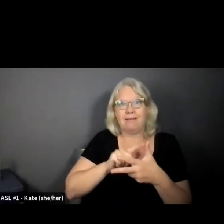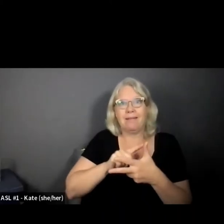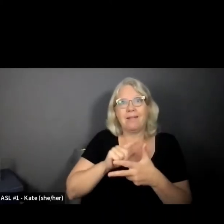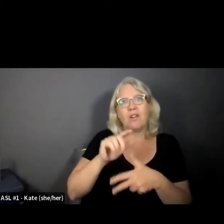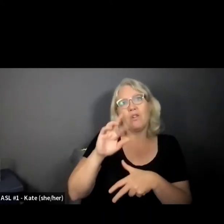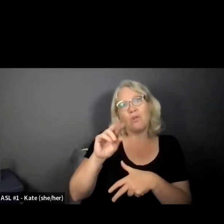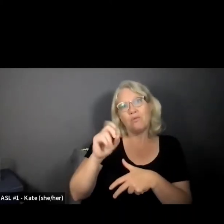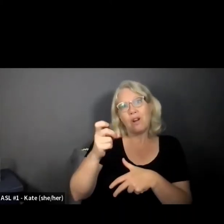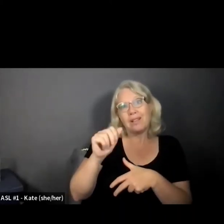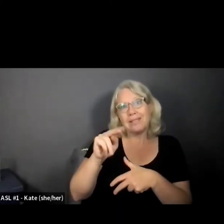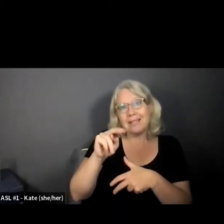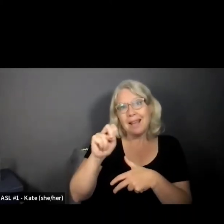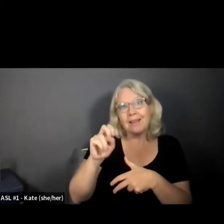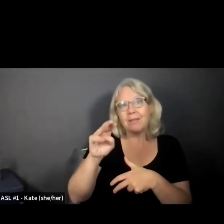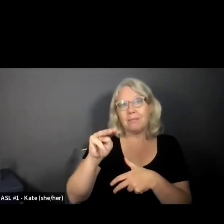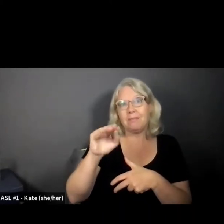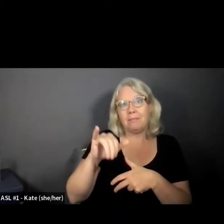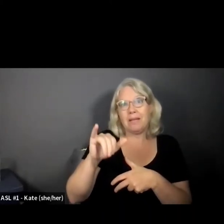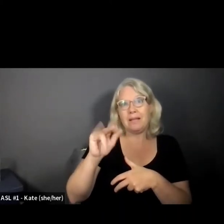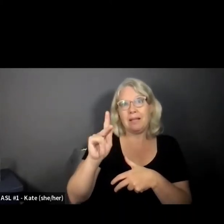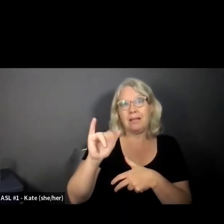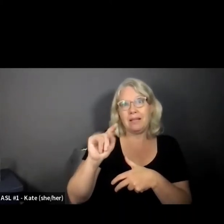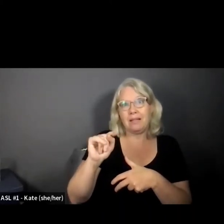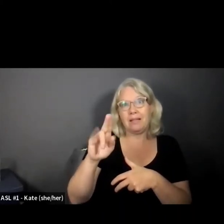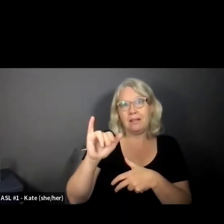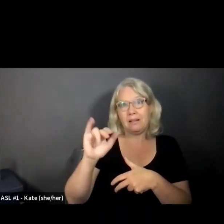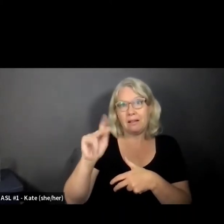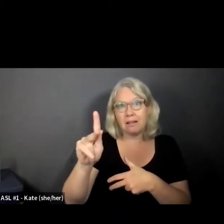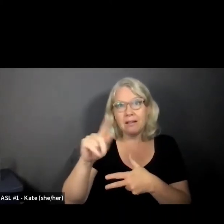WE THANK THEM.